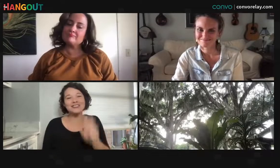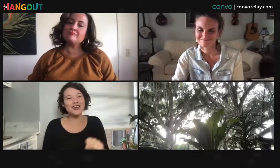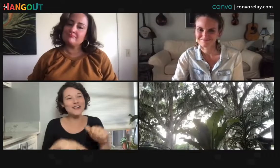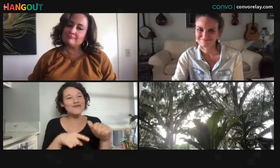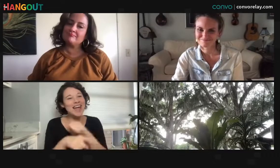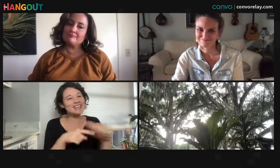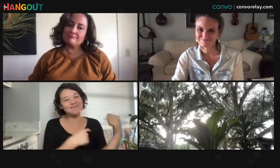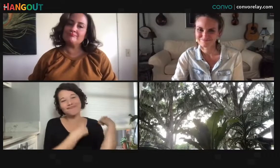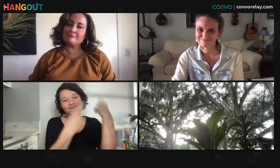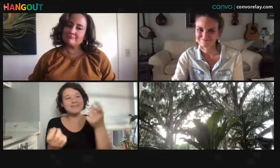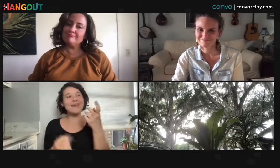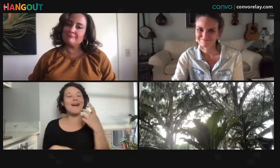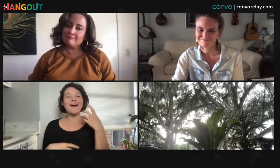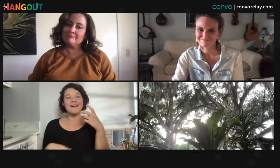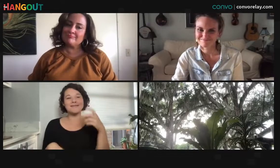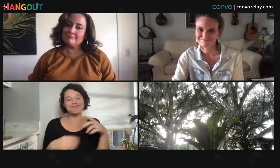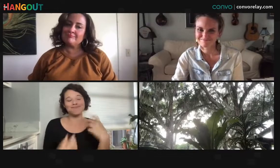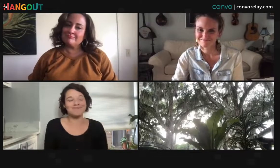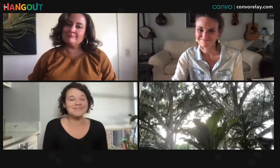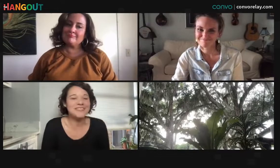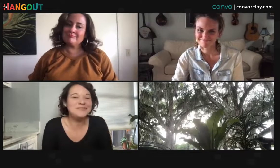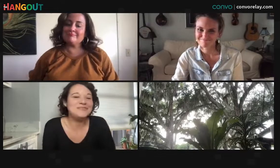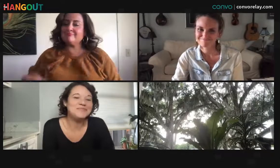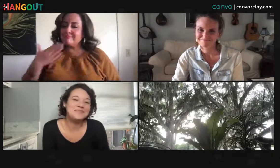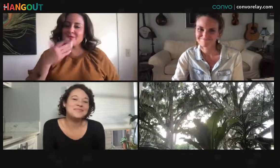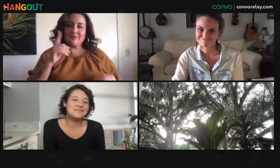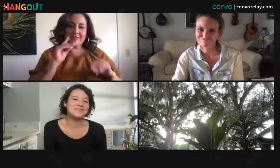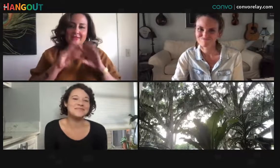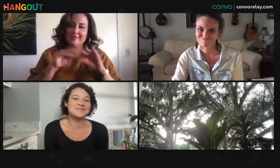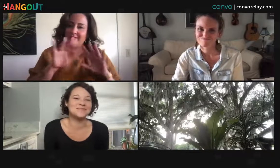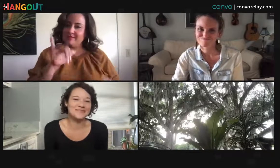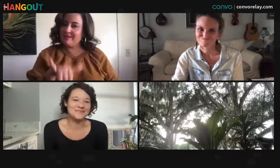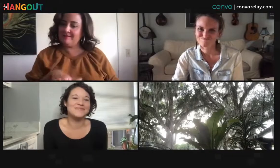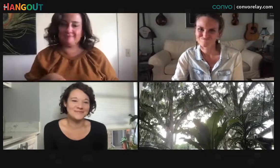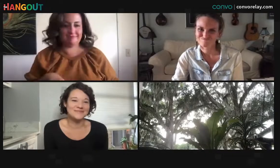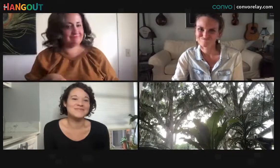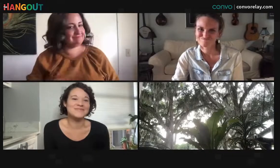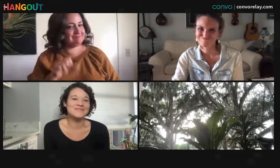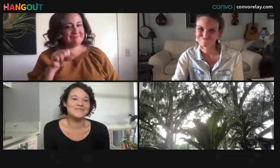just now it has this name but it's an ancient tradition and practice that's been used throughout the years